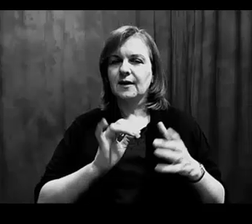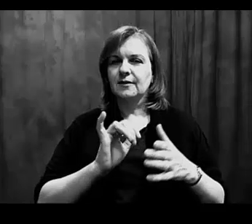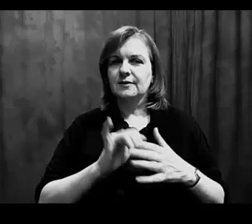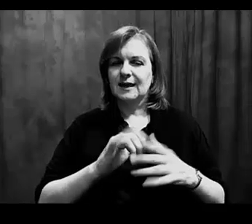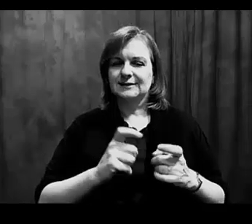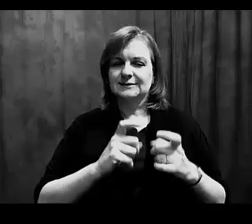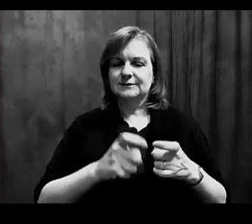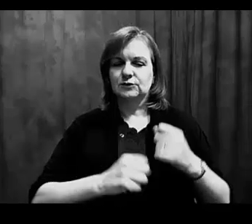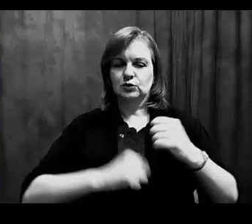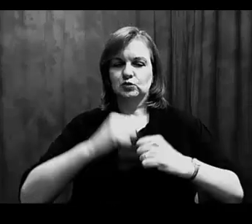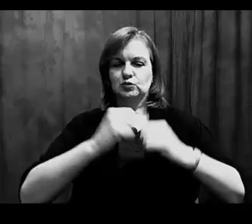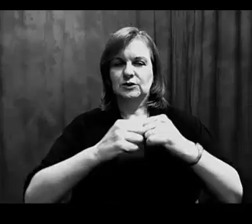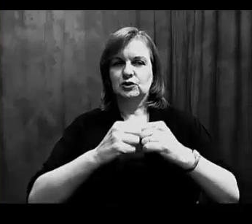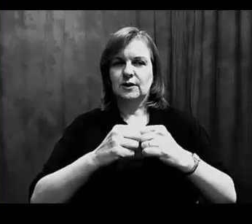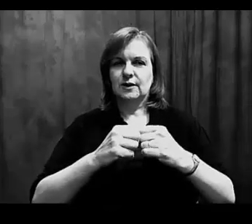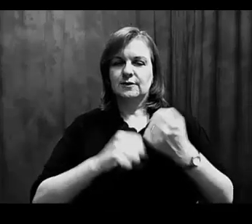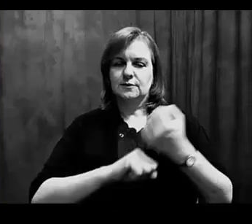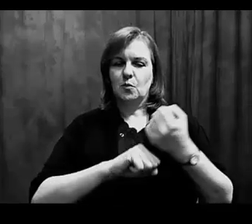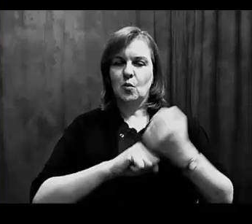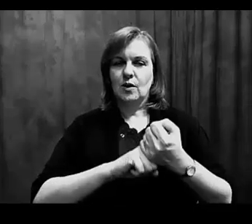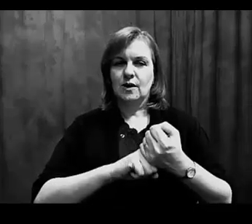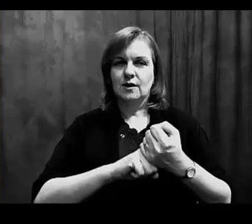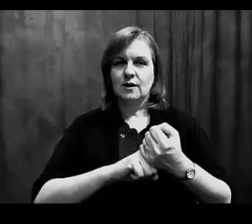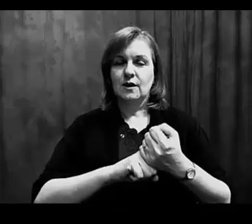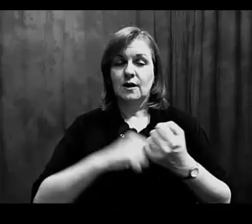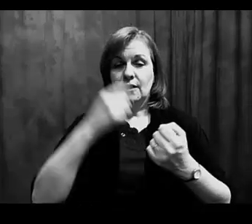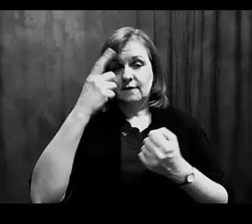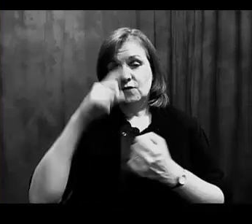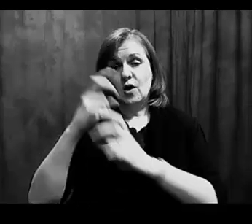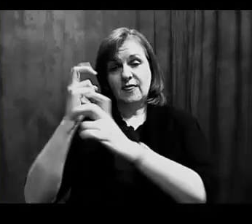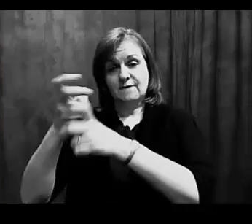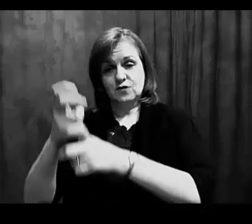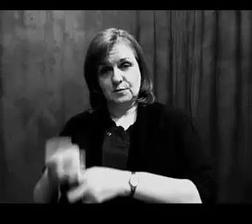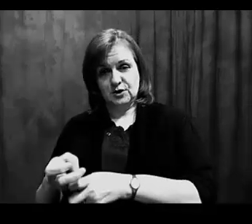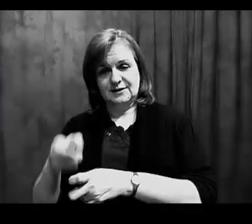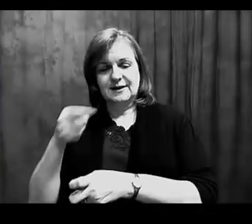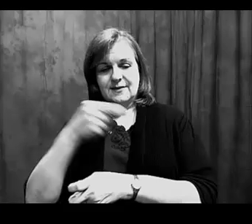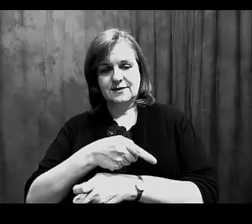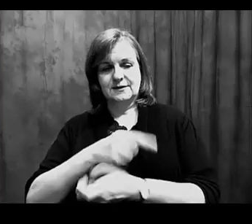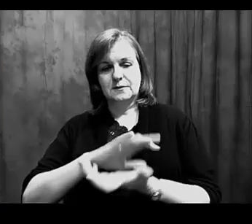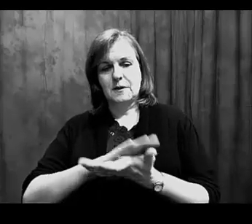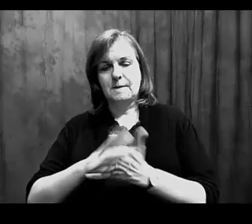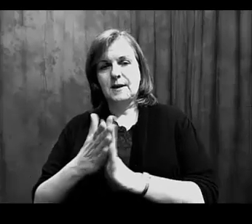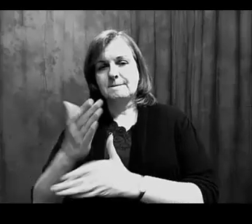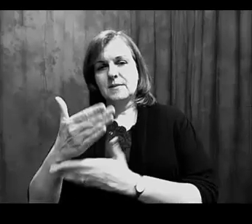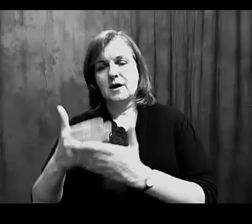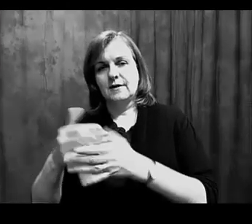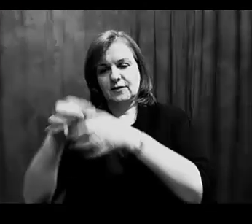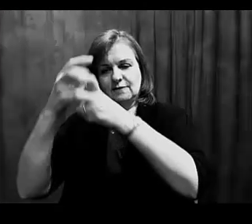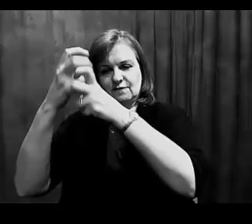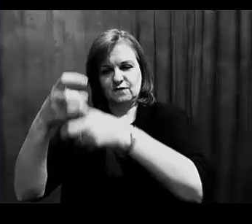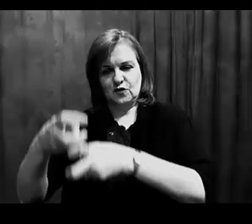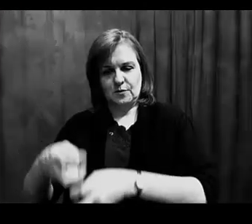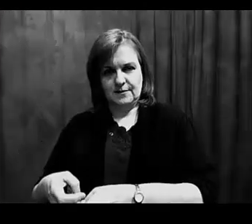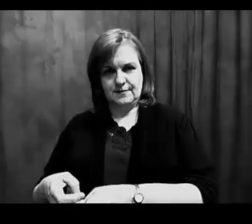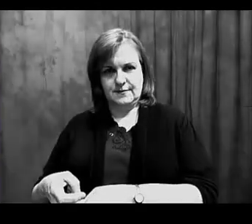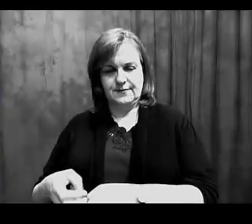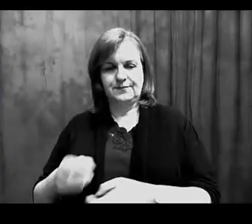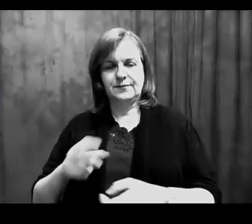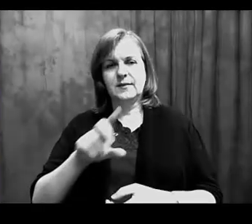and it will give a structure and support and in adult forms for a vertebrate it will become part of a vertebral column